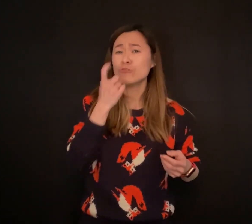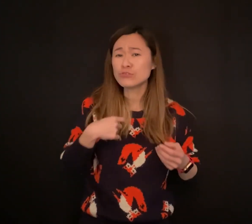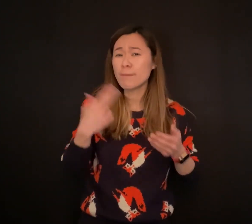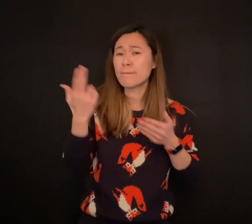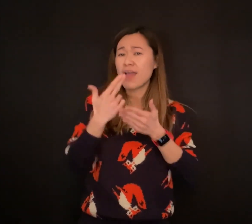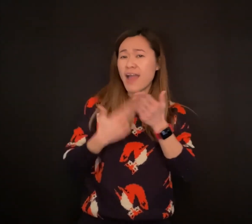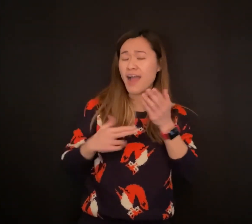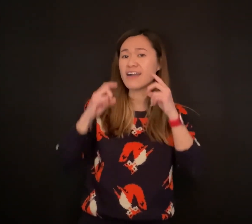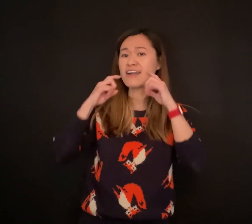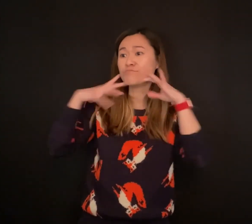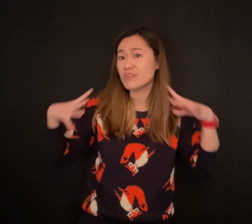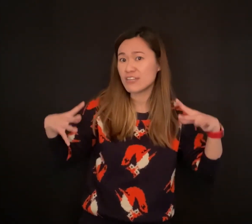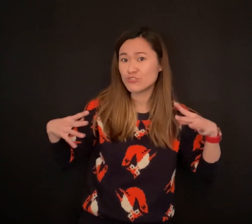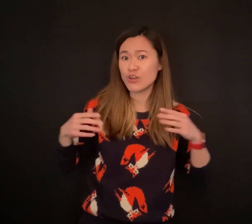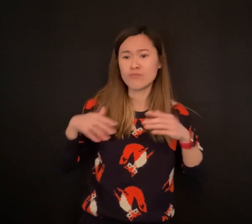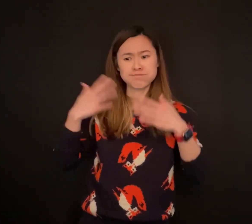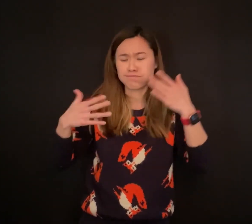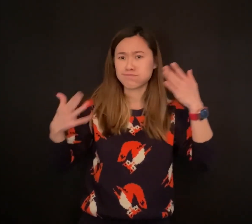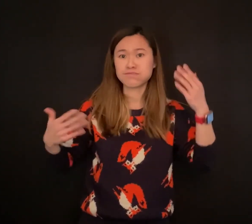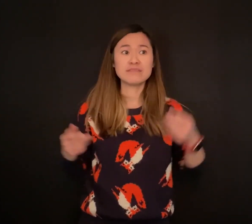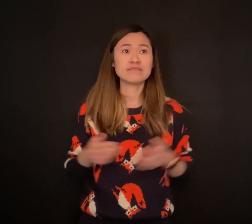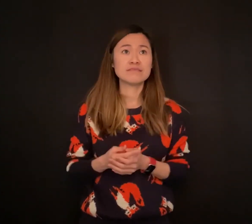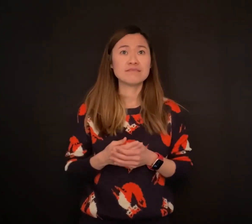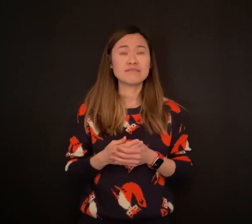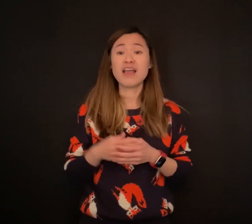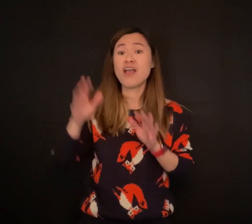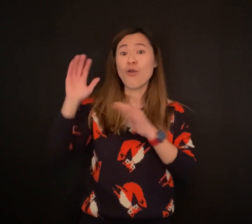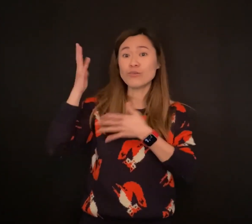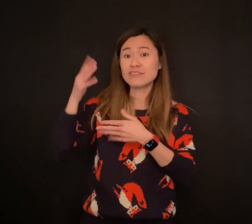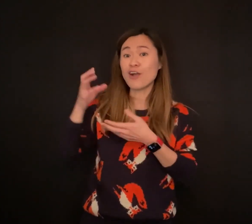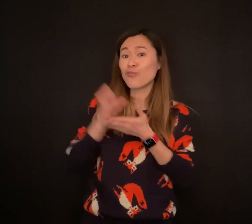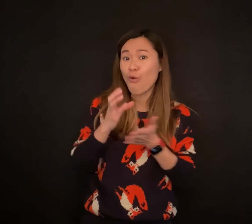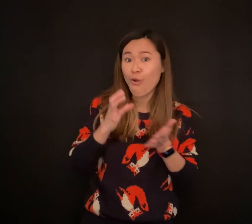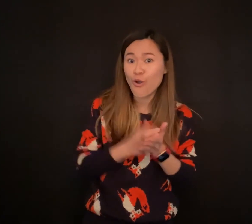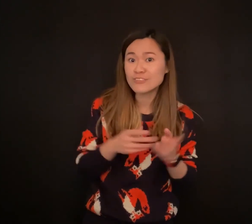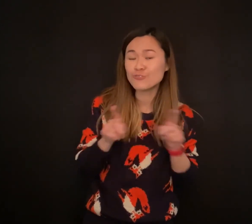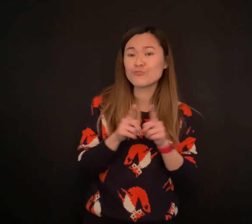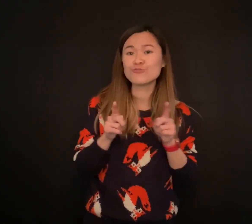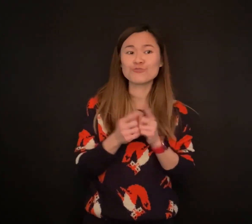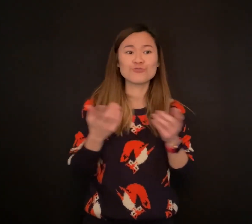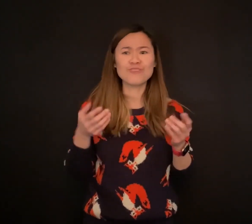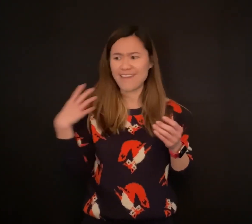museum tours and art exhibits. Plenty of other options too. Auslan Courses too.